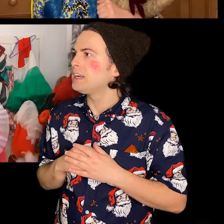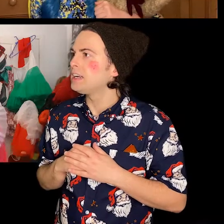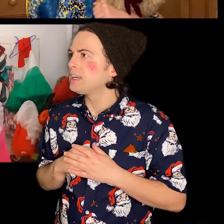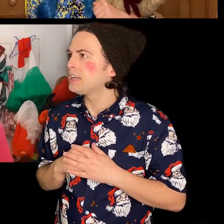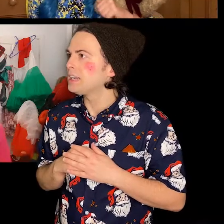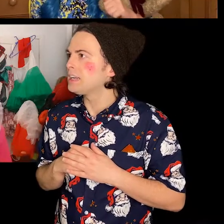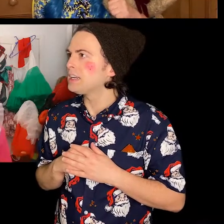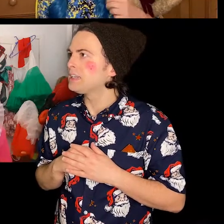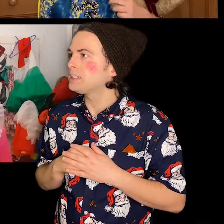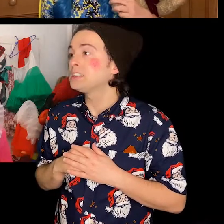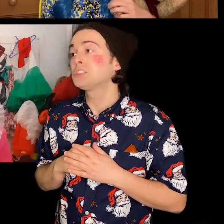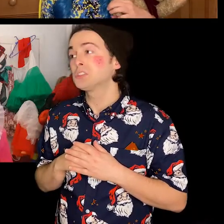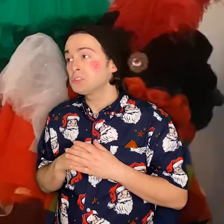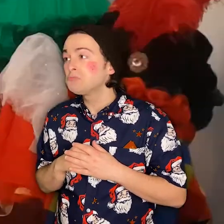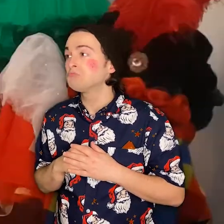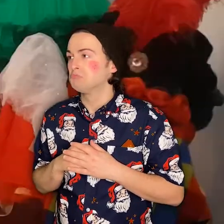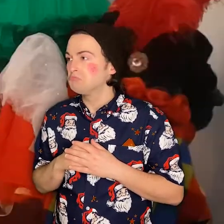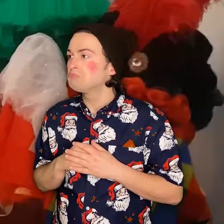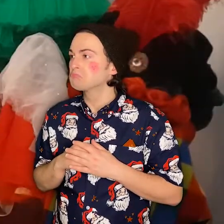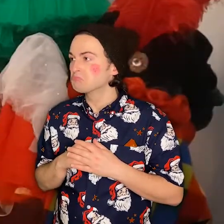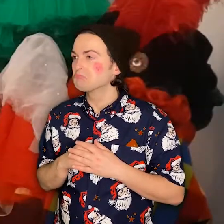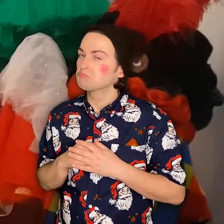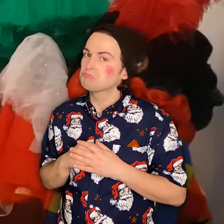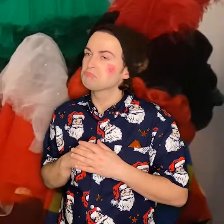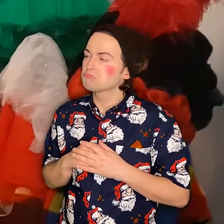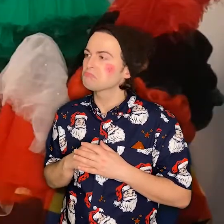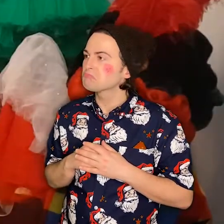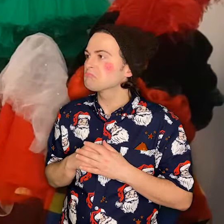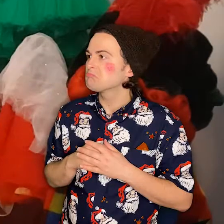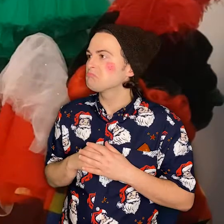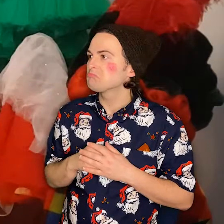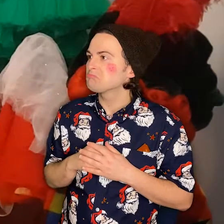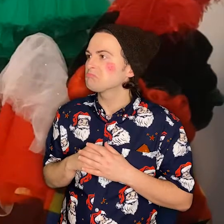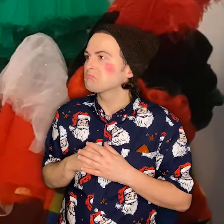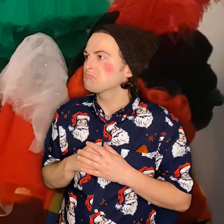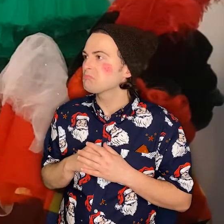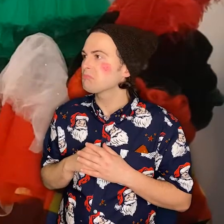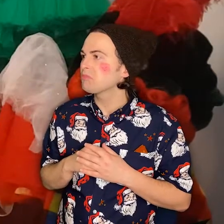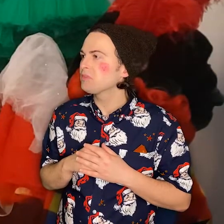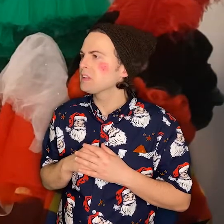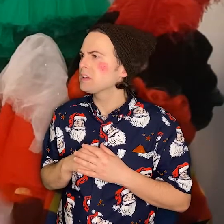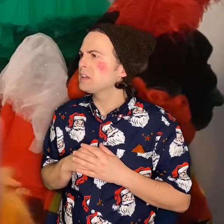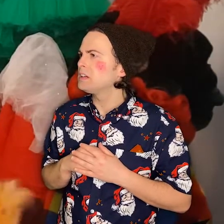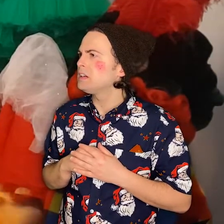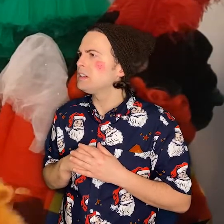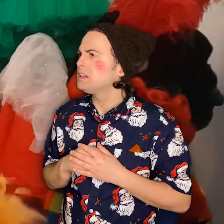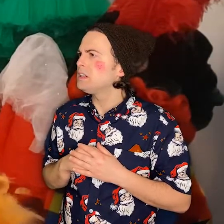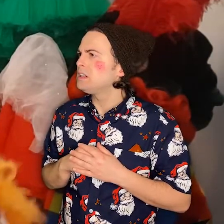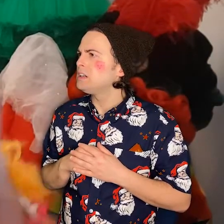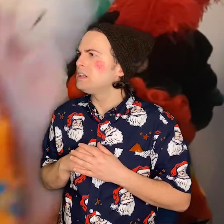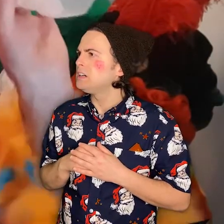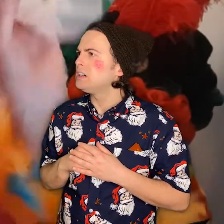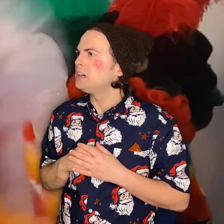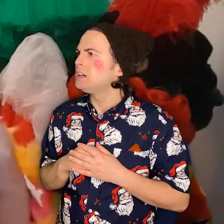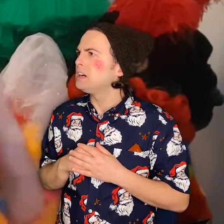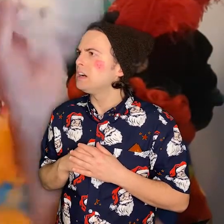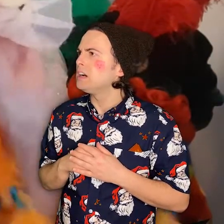Senga – There’s hope yet Helen – Here did you ken that Donald Trumps's Golf trousers have a big flap in the bum?